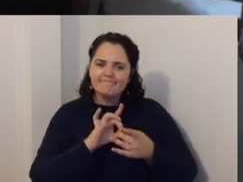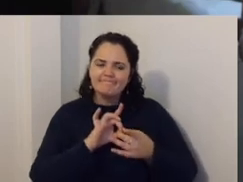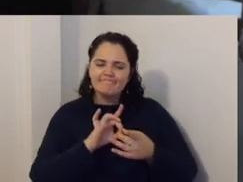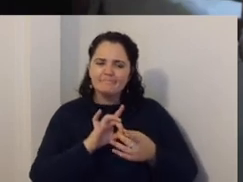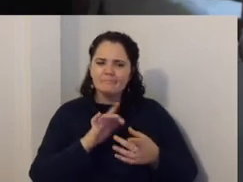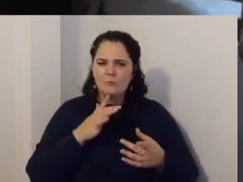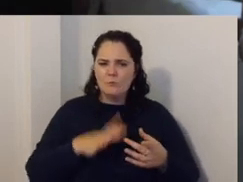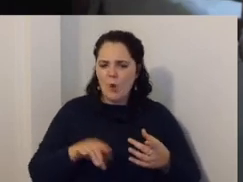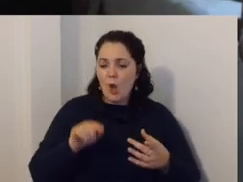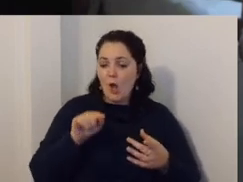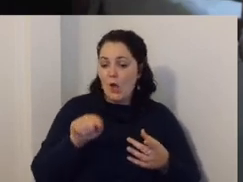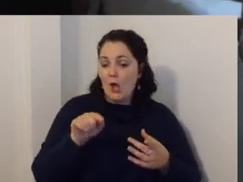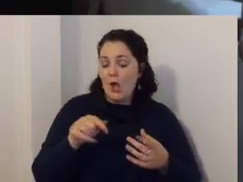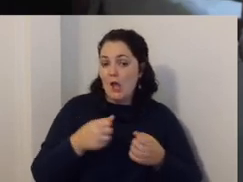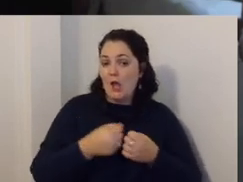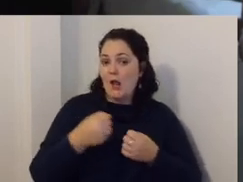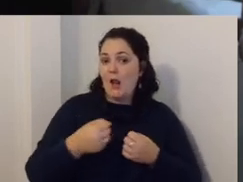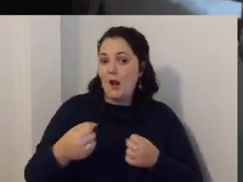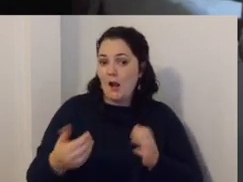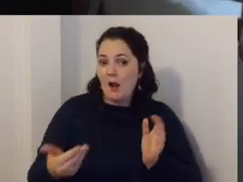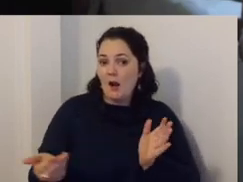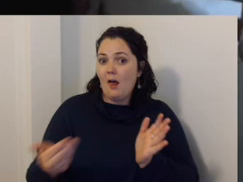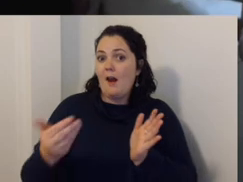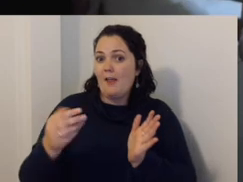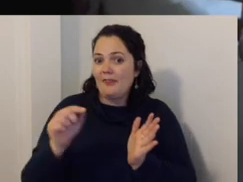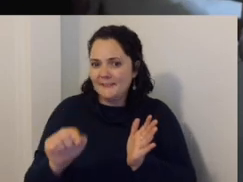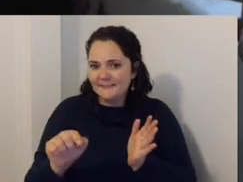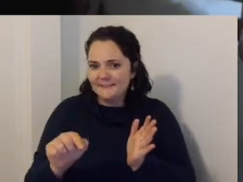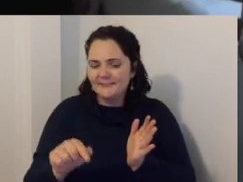think about where you want to bring emphasis what things do you really want to highlight